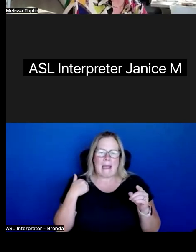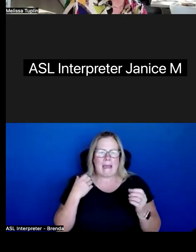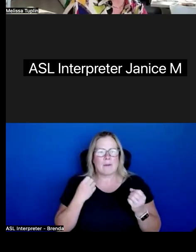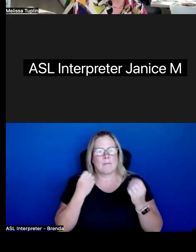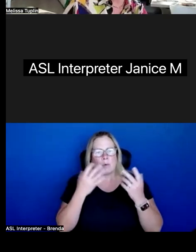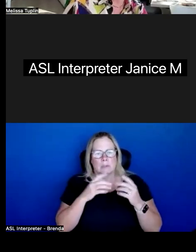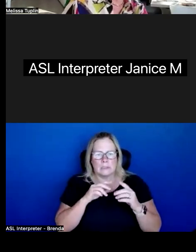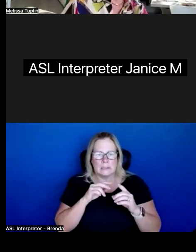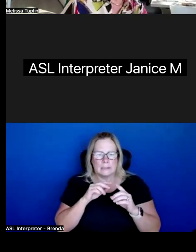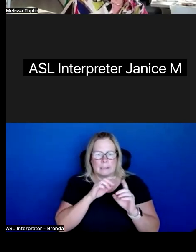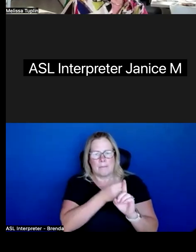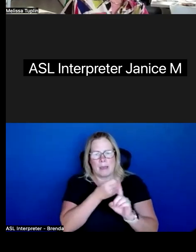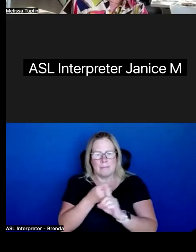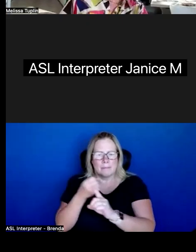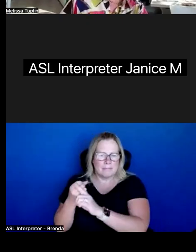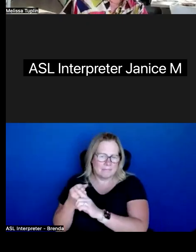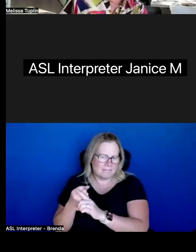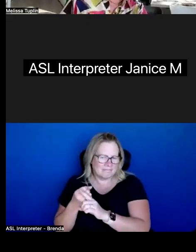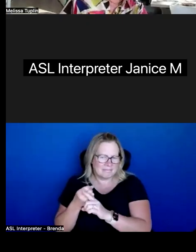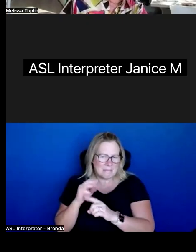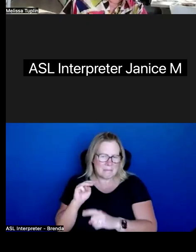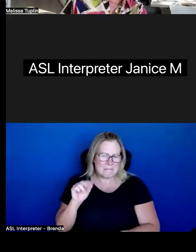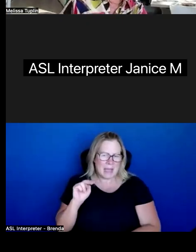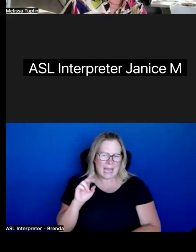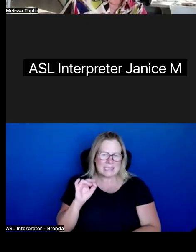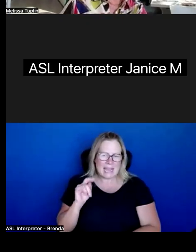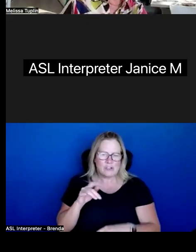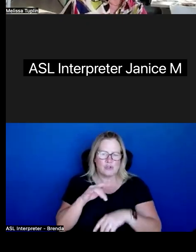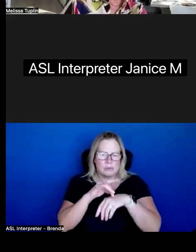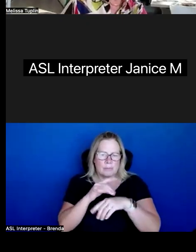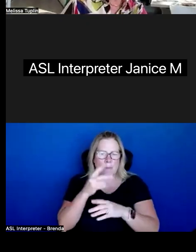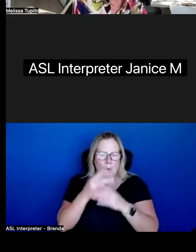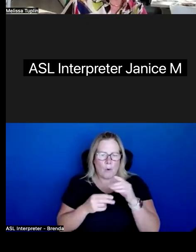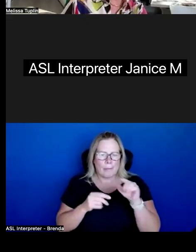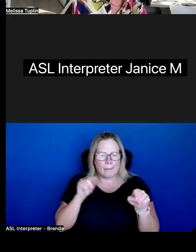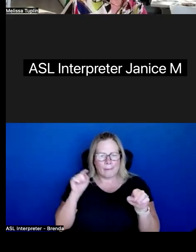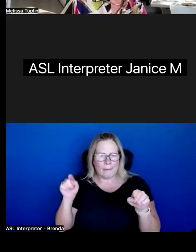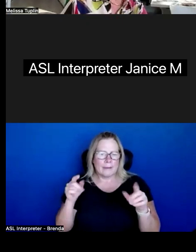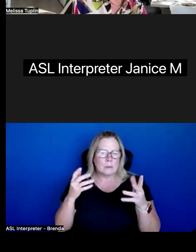definitions, so we're looking for what you would consider your primary purpose.